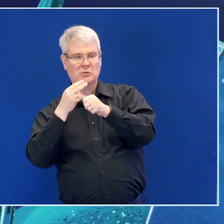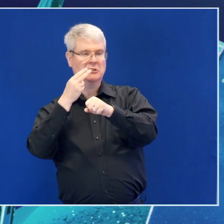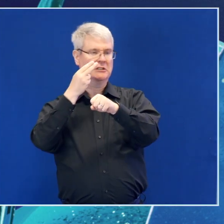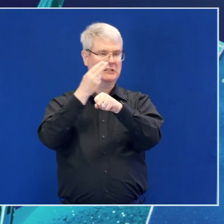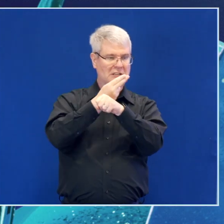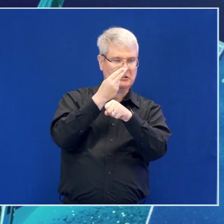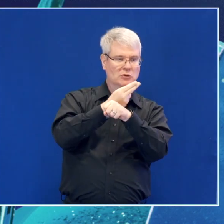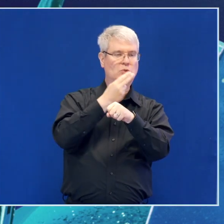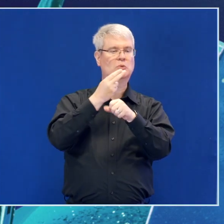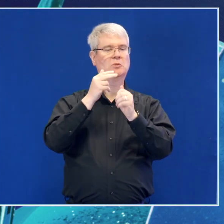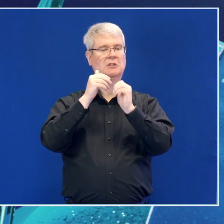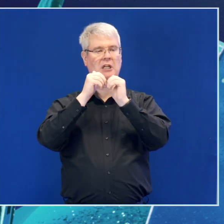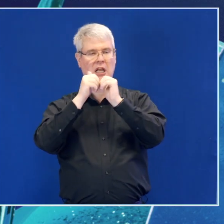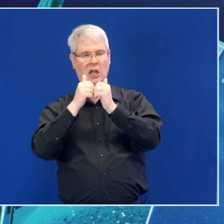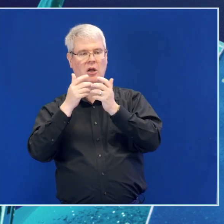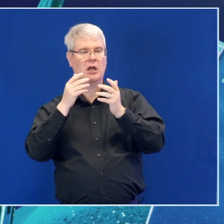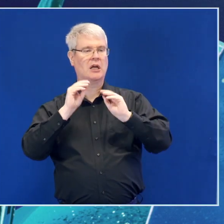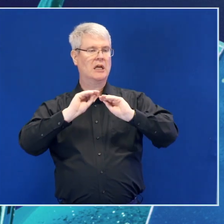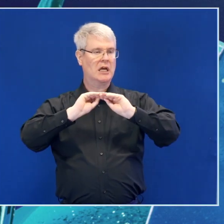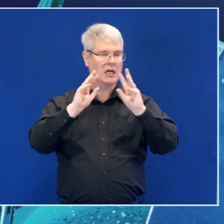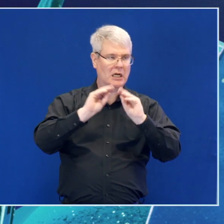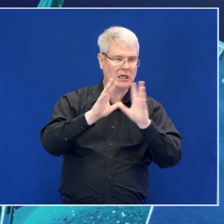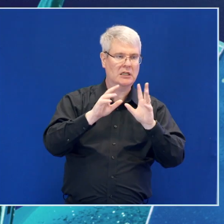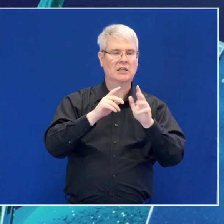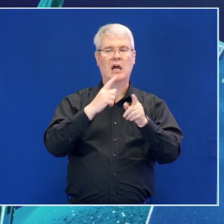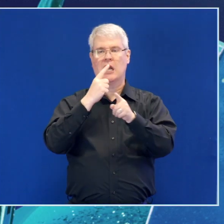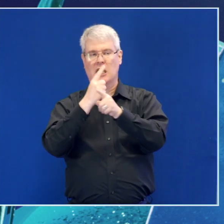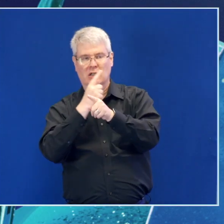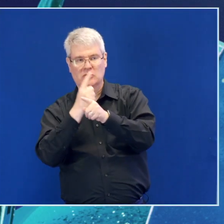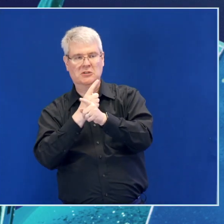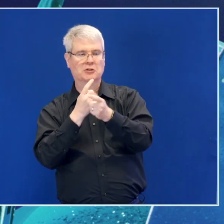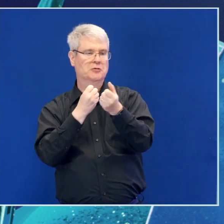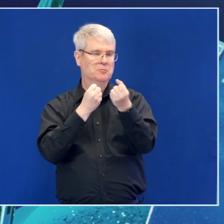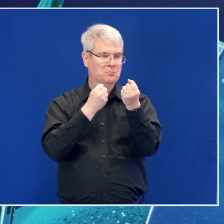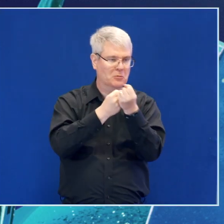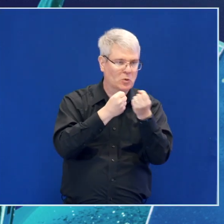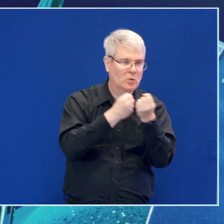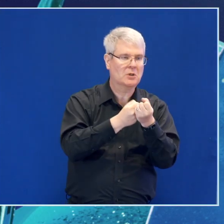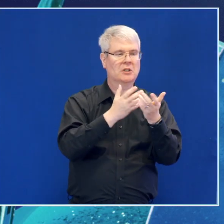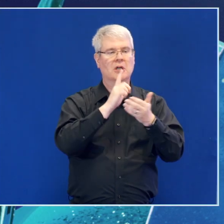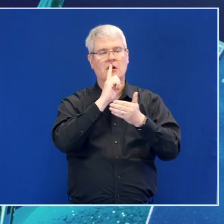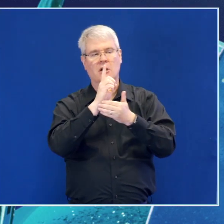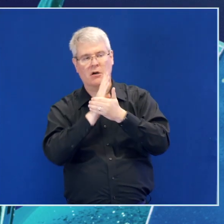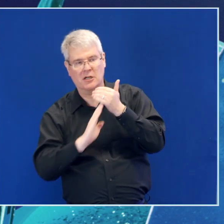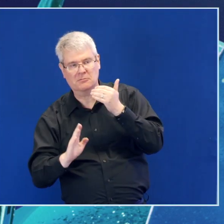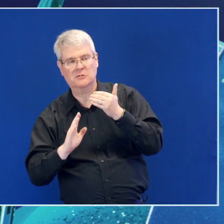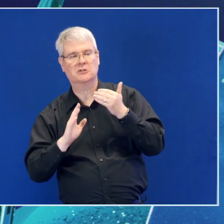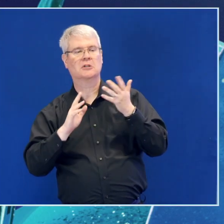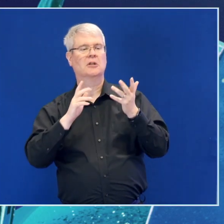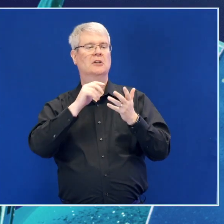accurate, and supportive. Stick to plain language. Don't use metaphors or complex vocabulary.